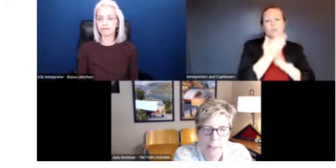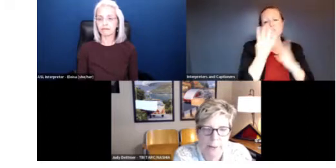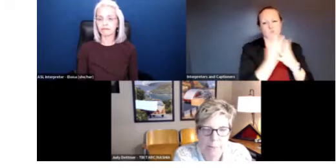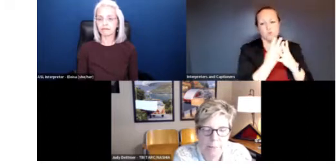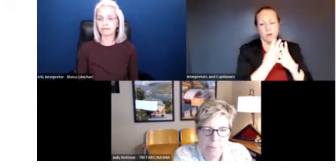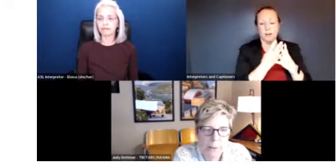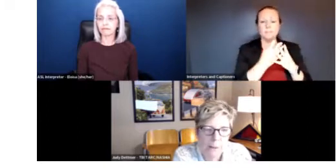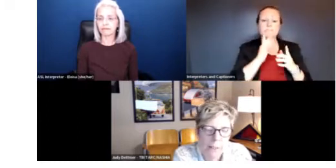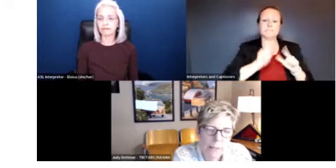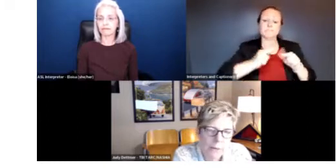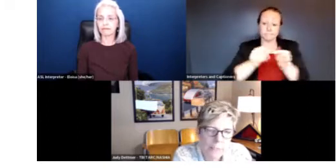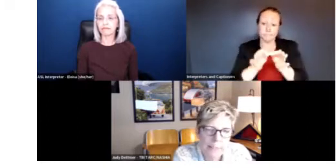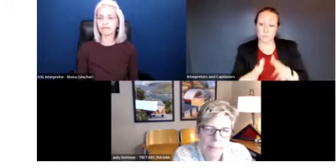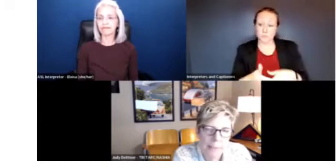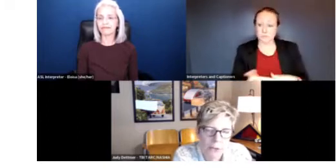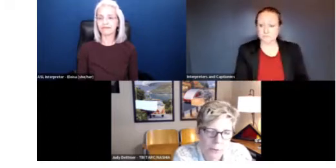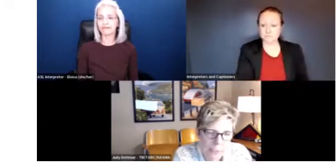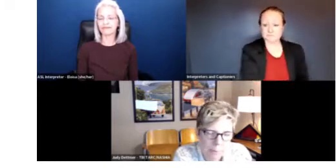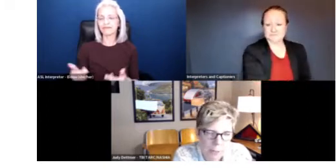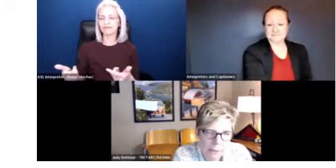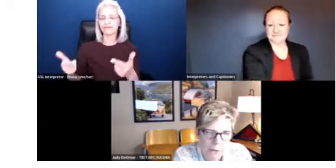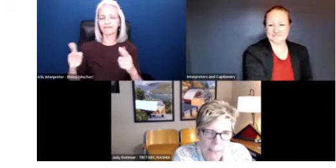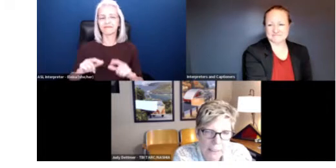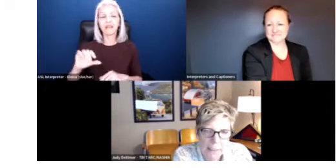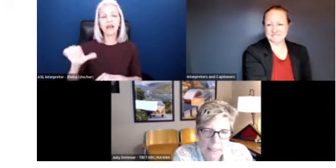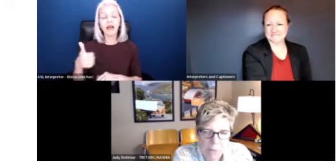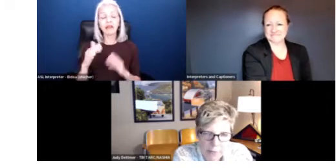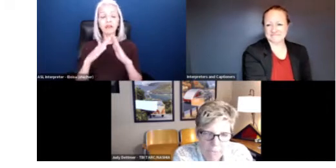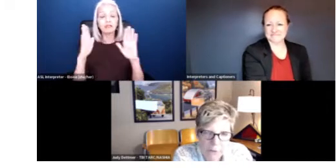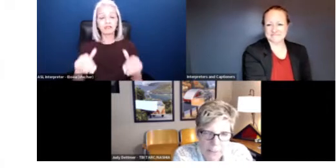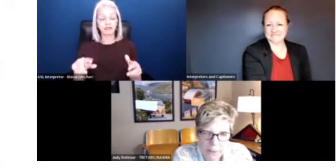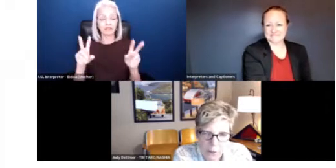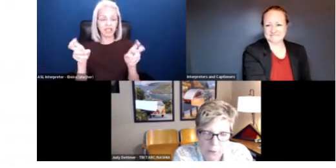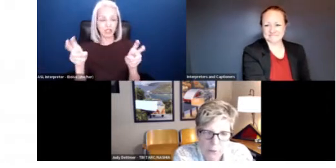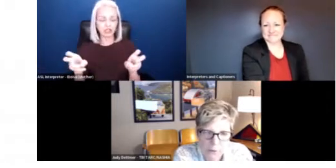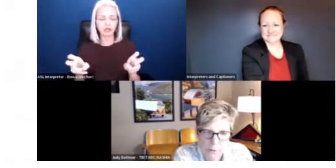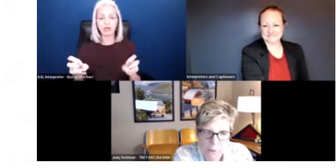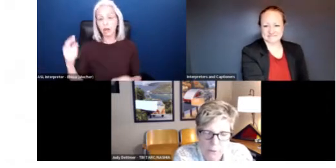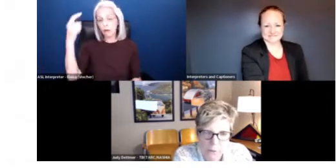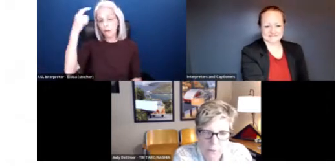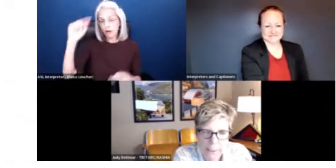later. Another systemic issue is that brain injury, and rightfully so, to a great